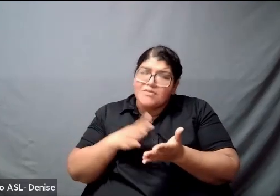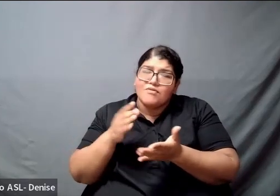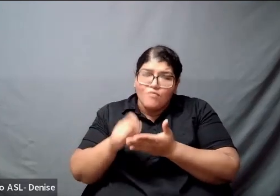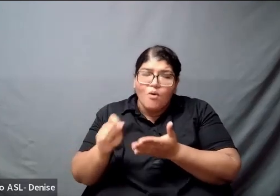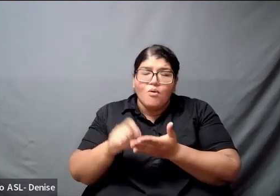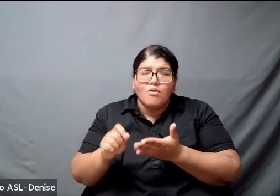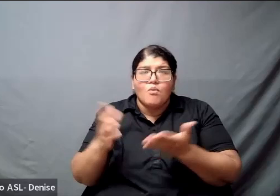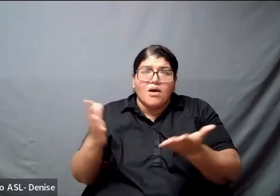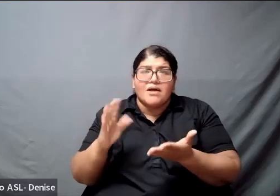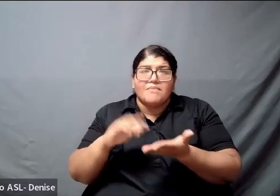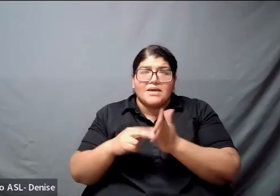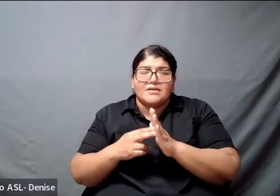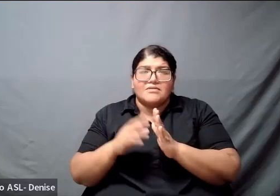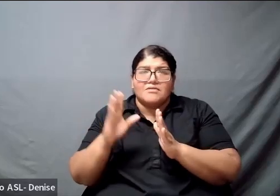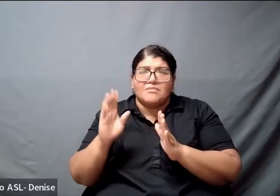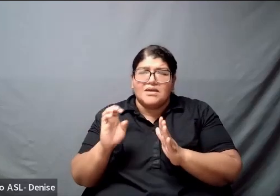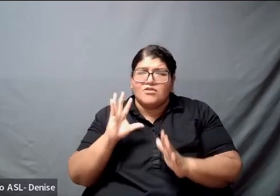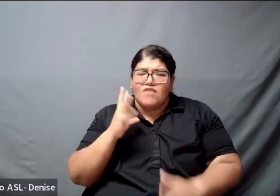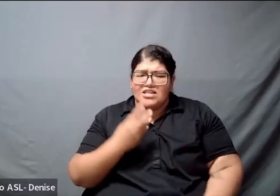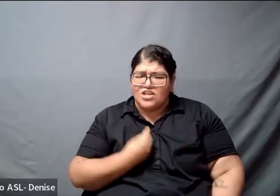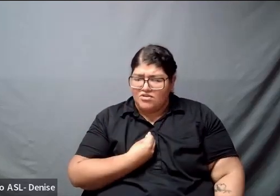to be transgender, which they don't know. That's not very helpful.